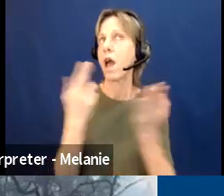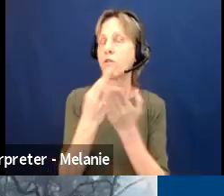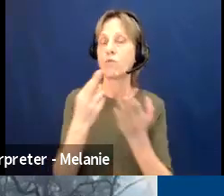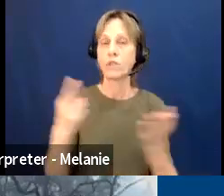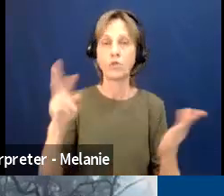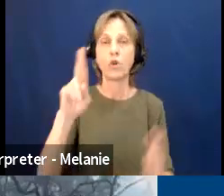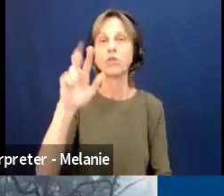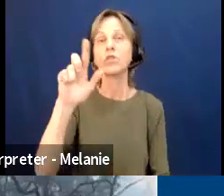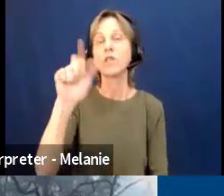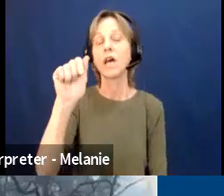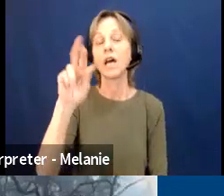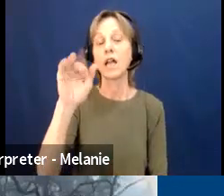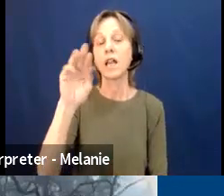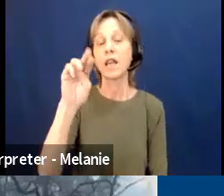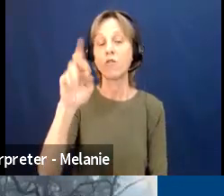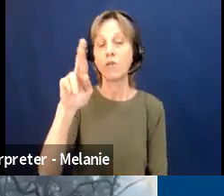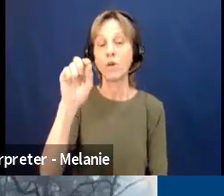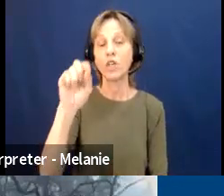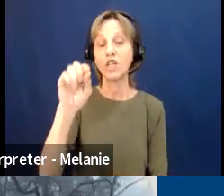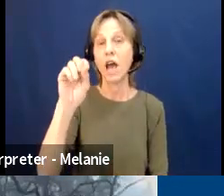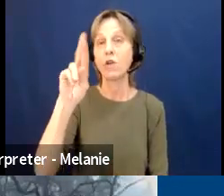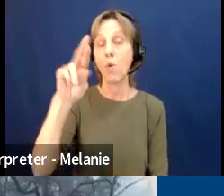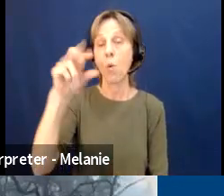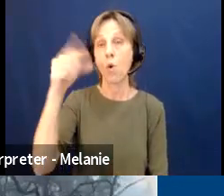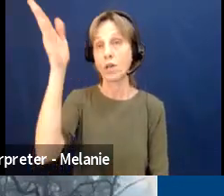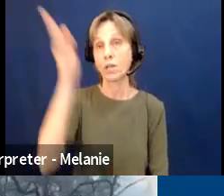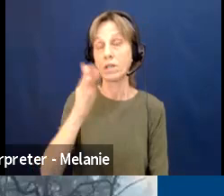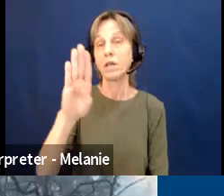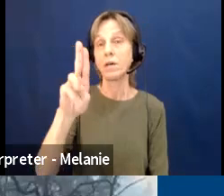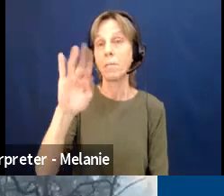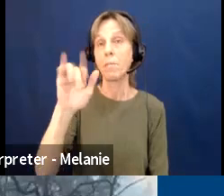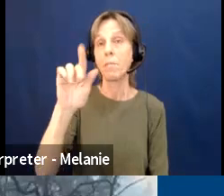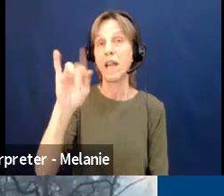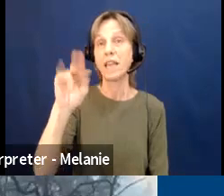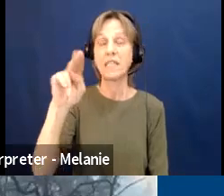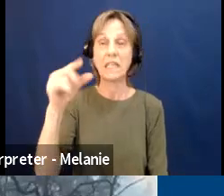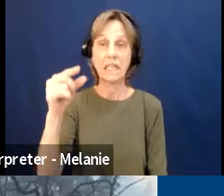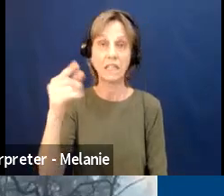rebuilding page you can always contact us I can put my contact information in the chat